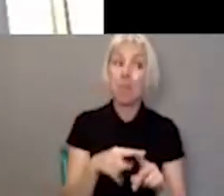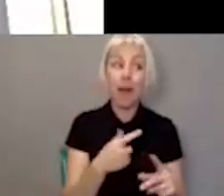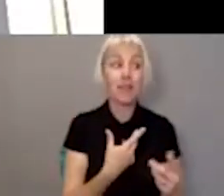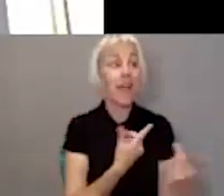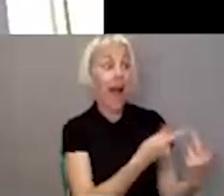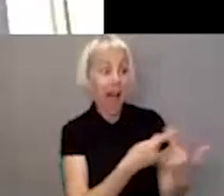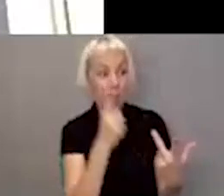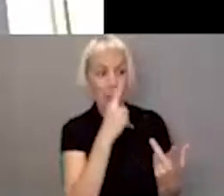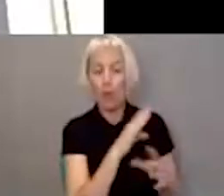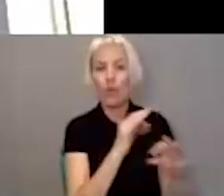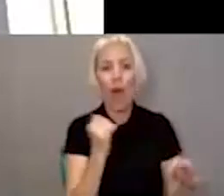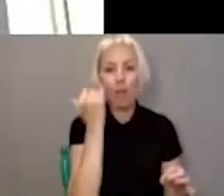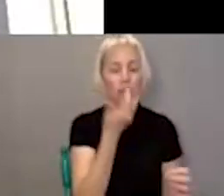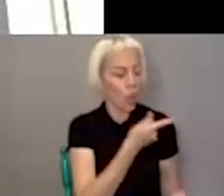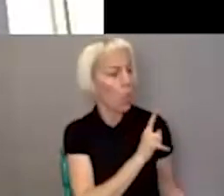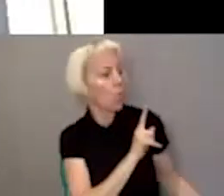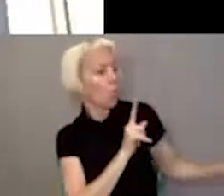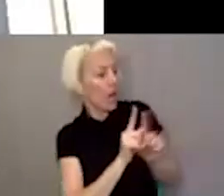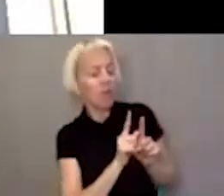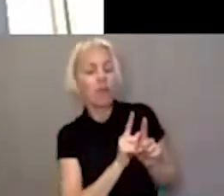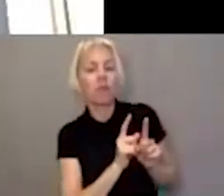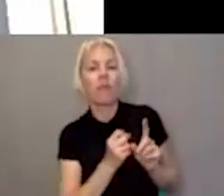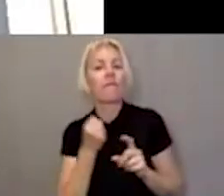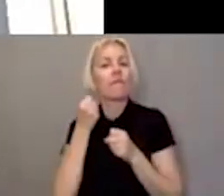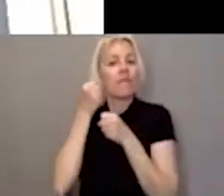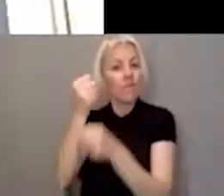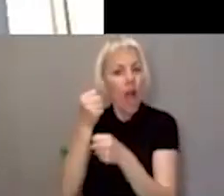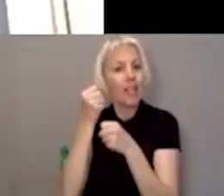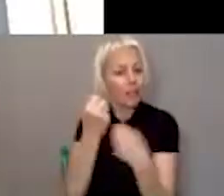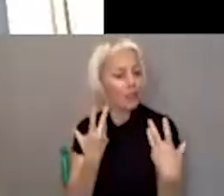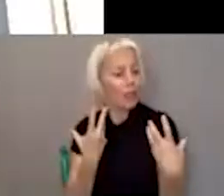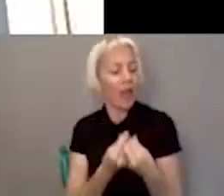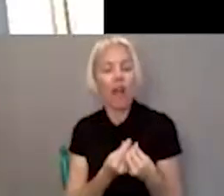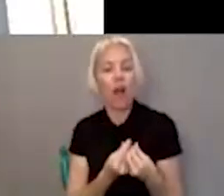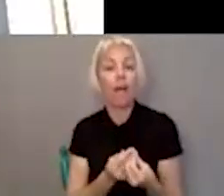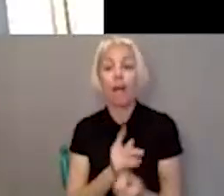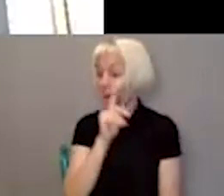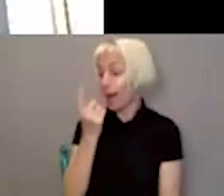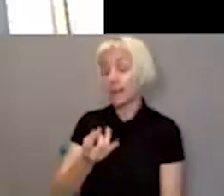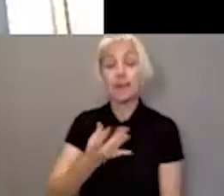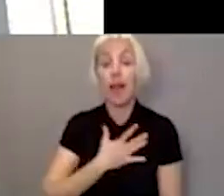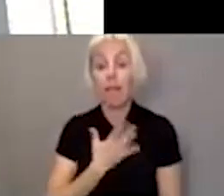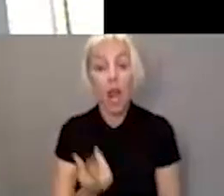own. It is quite clear that that cannot happen in that space. You mentioned Black Lives Matter.